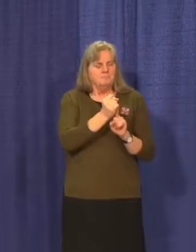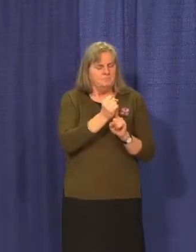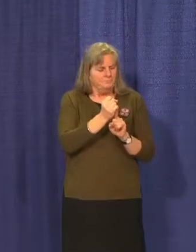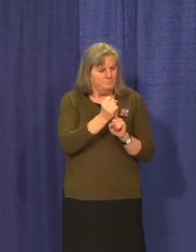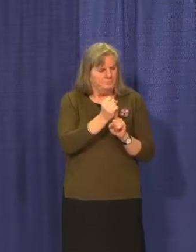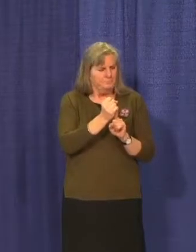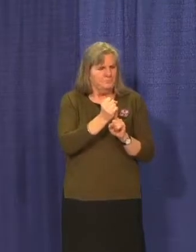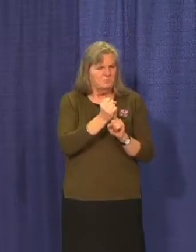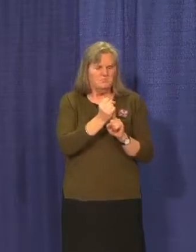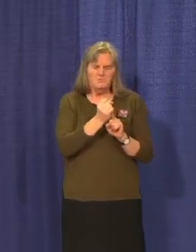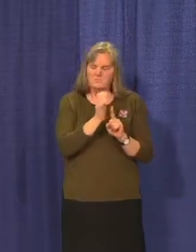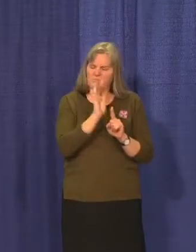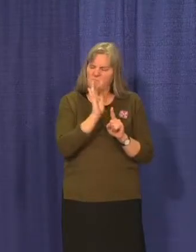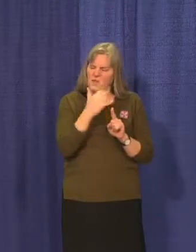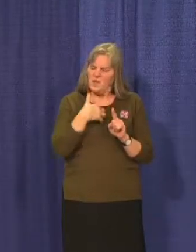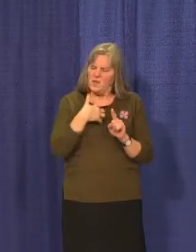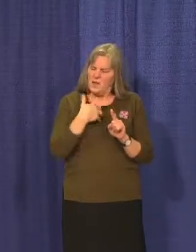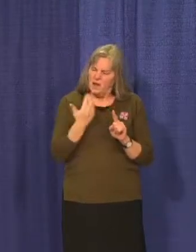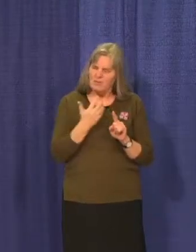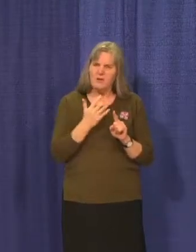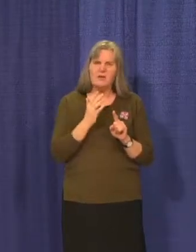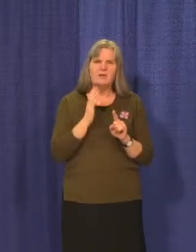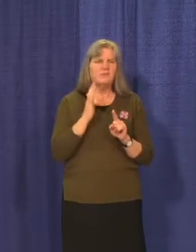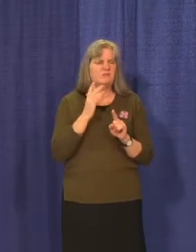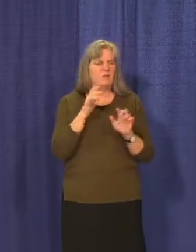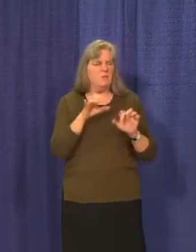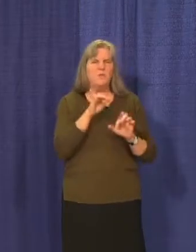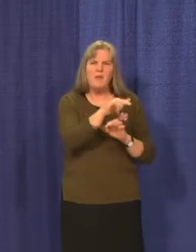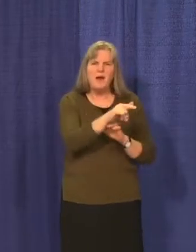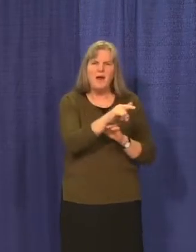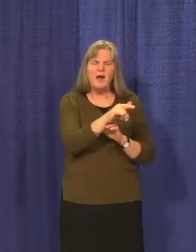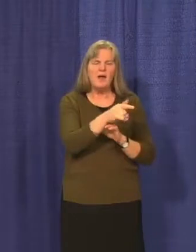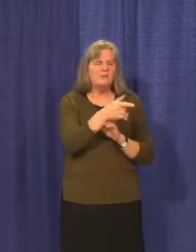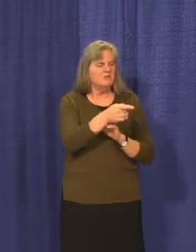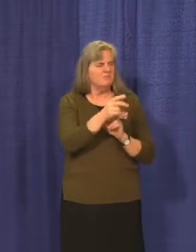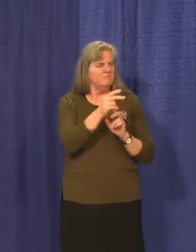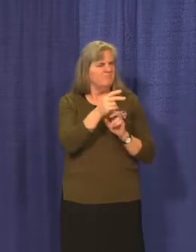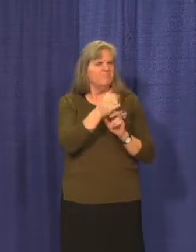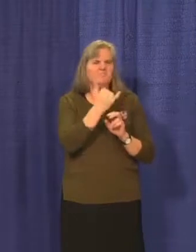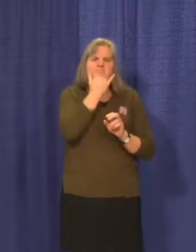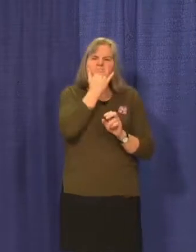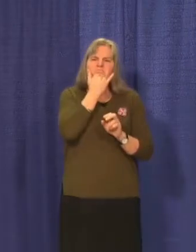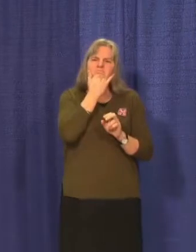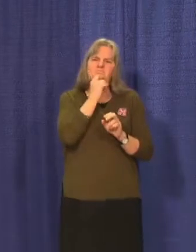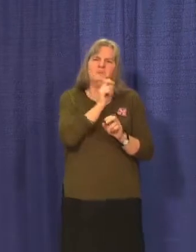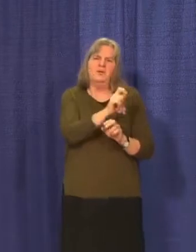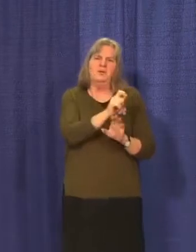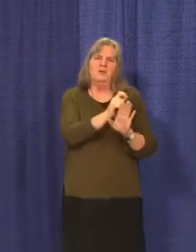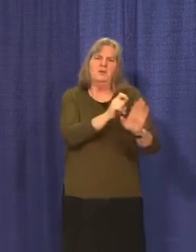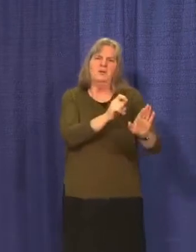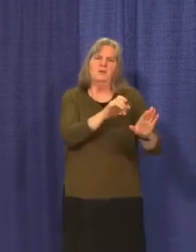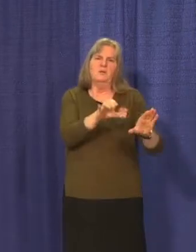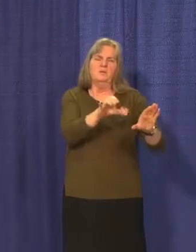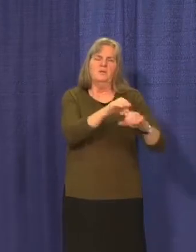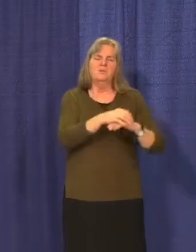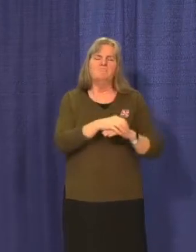We share in your outrage that people would do this, and we strongly condemn this behaviour.